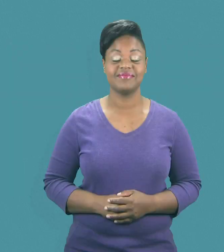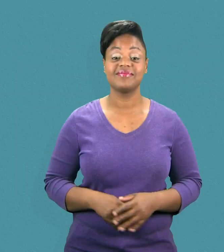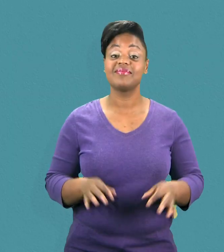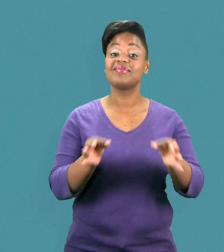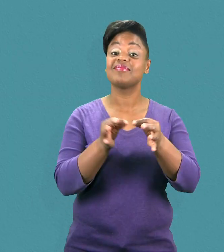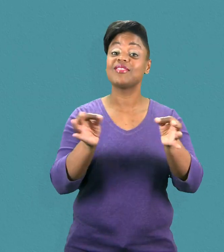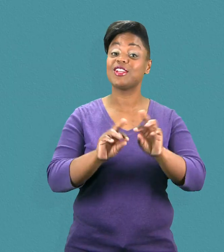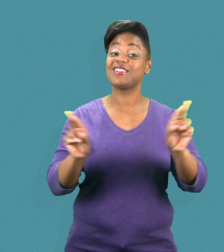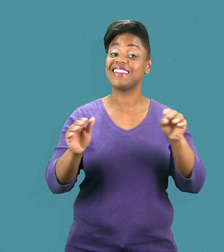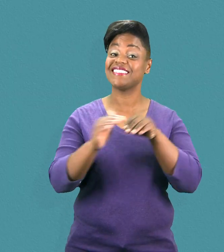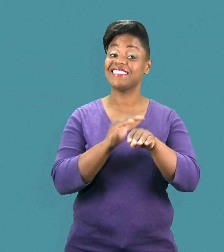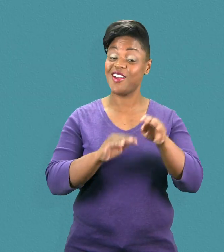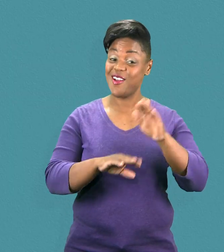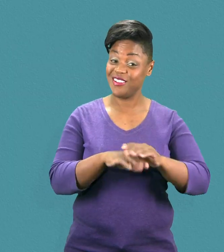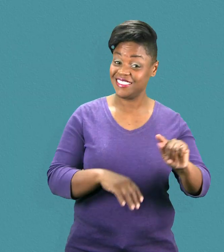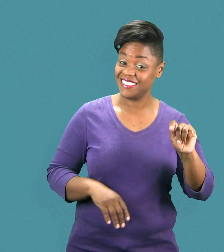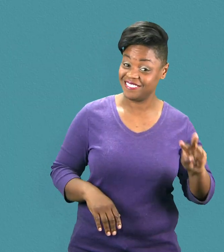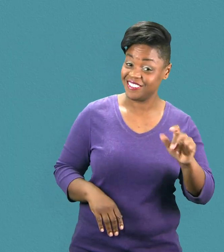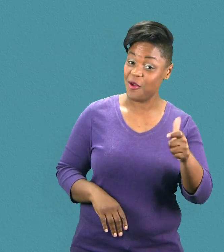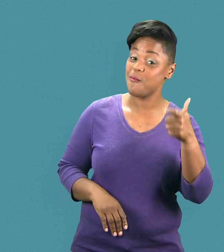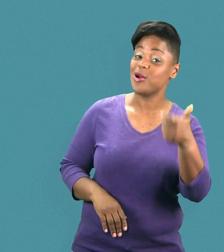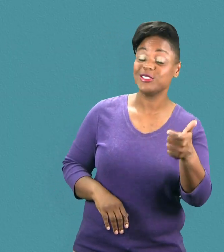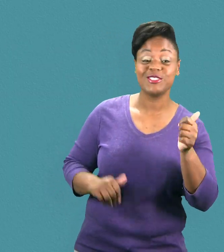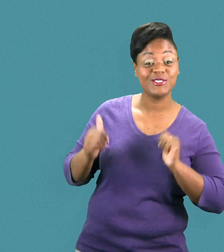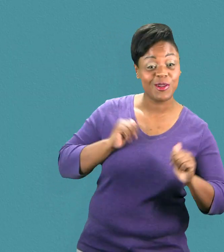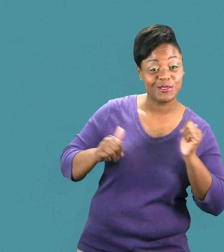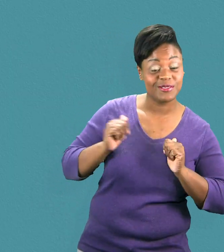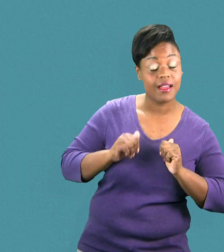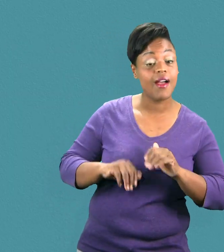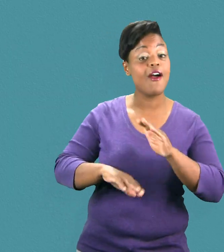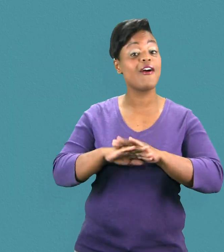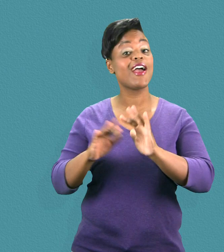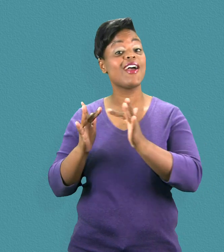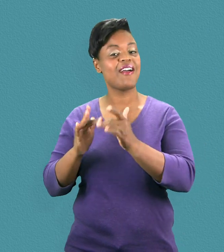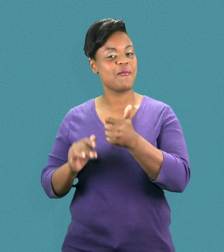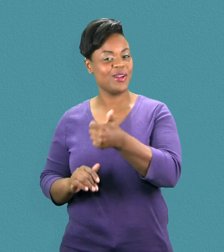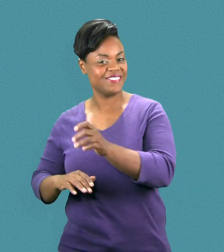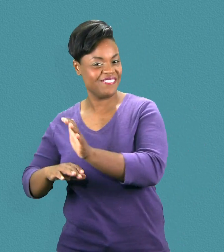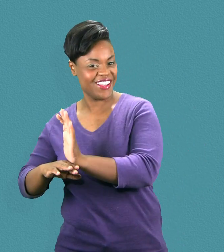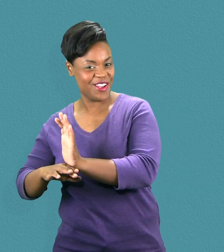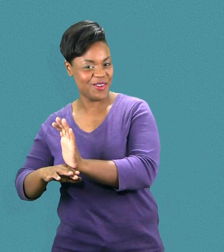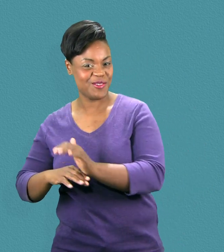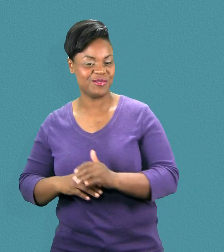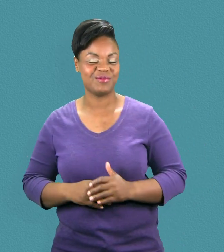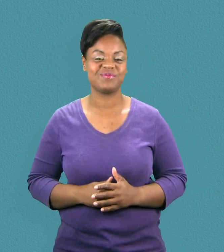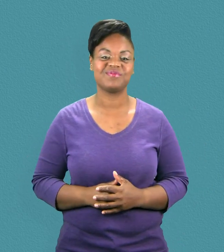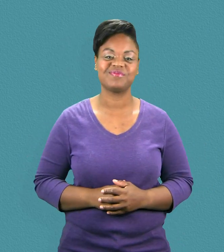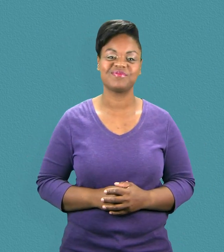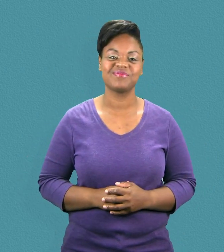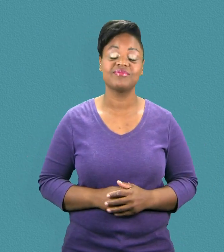Closed captioning helps ensure access to video programs on television and the Internet for viewers in the United States.